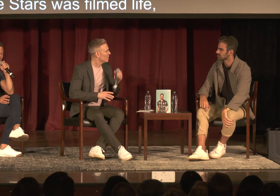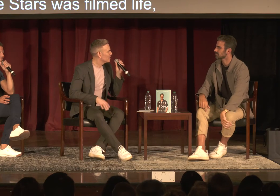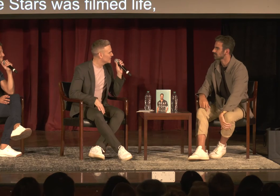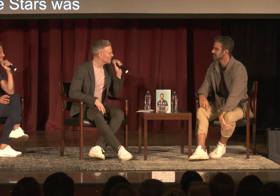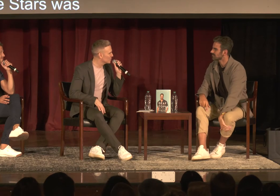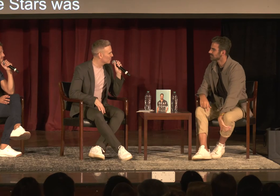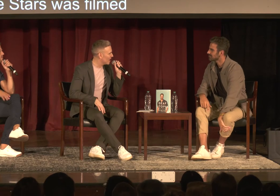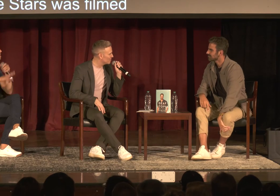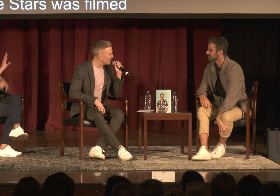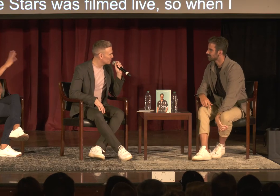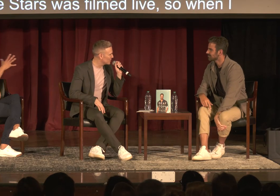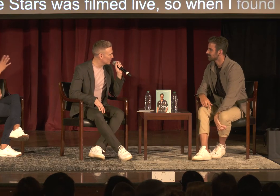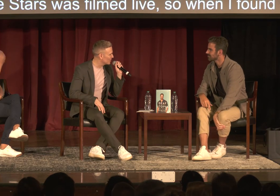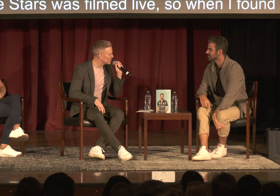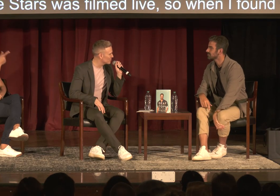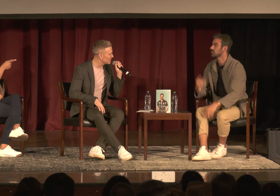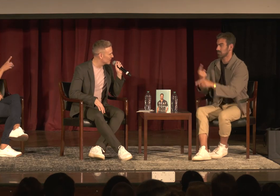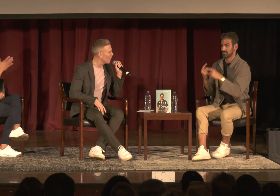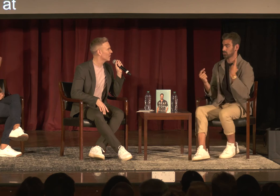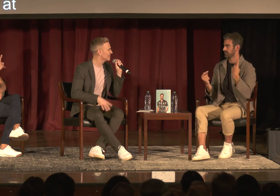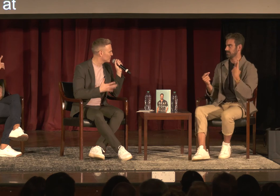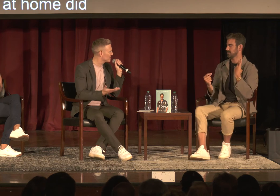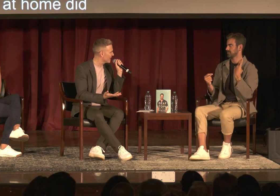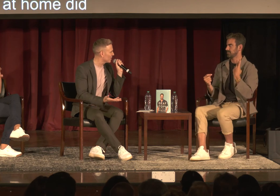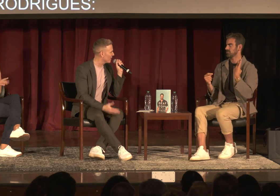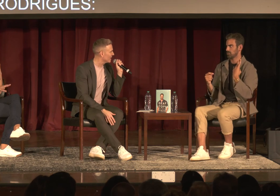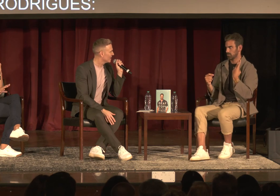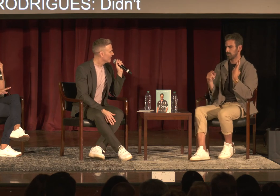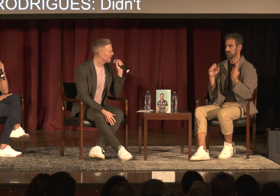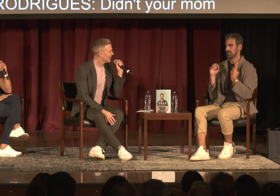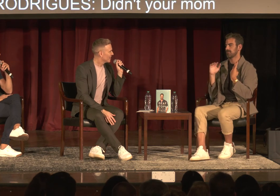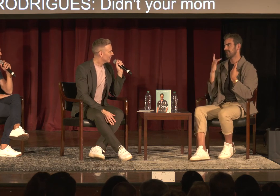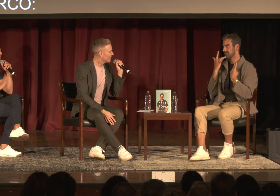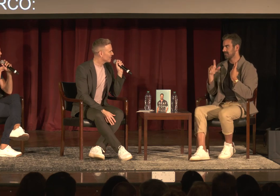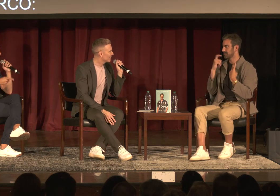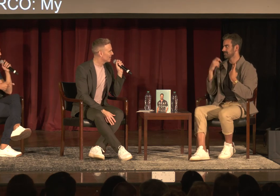But didn't your mom know, too? Because she was there. She was there- My mom was in on the secret. Yeah, right.